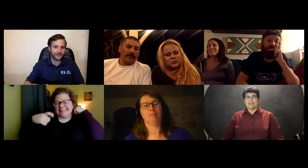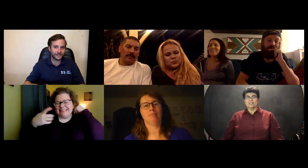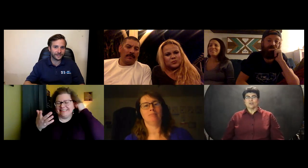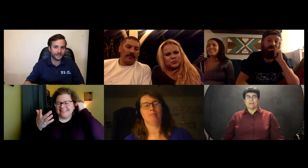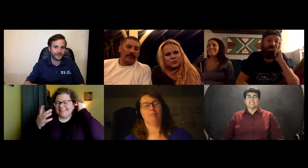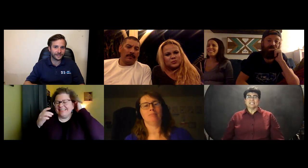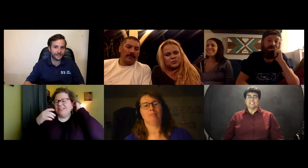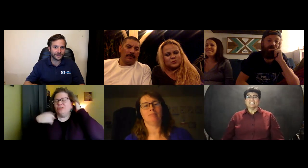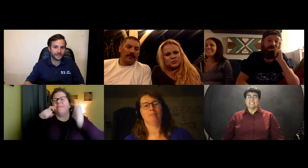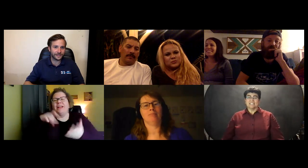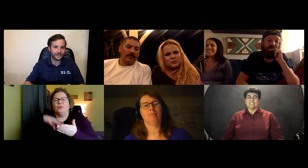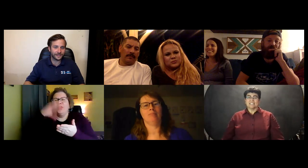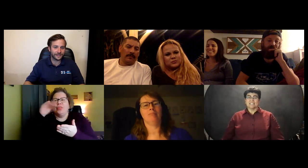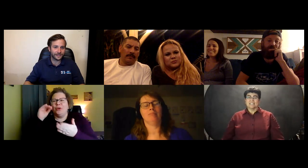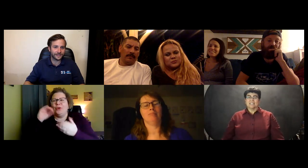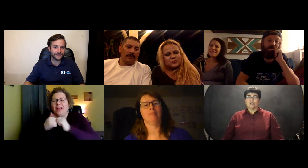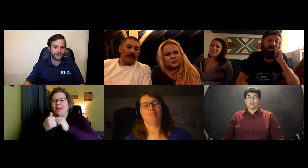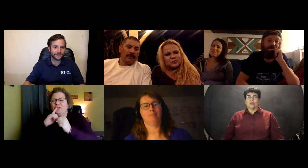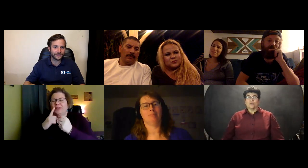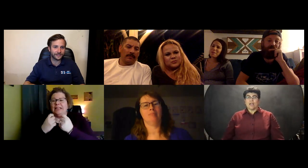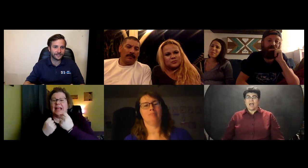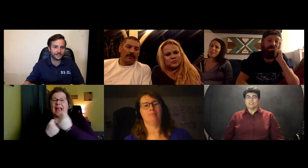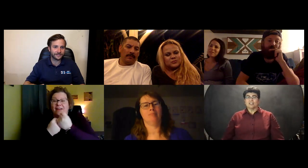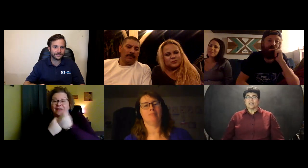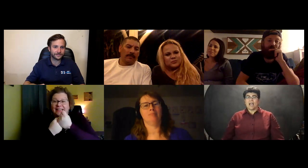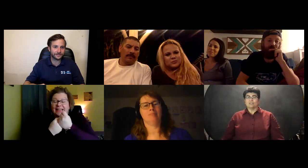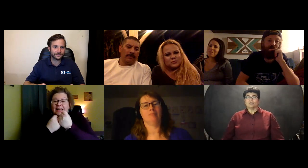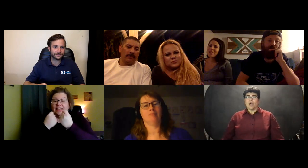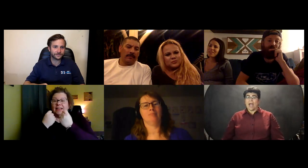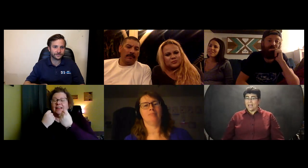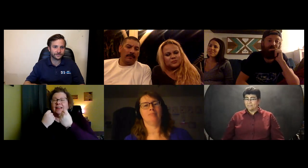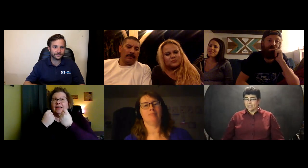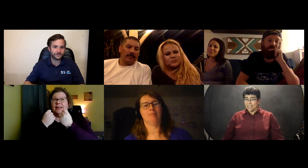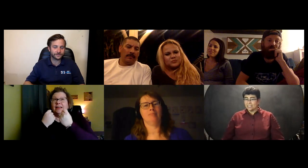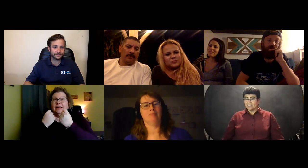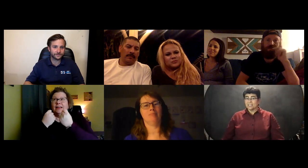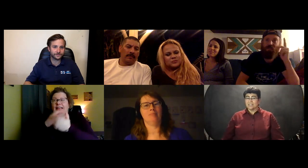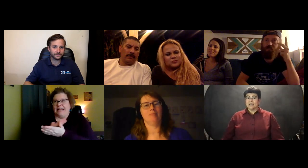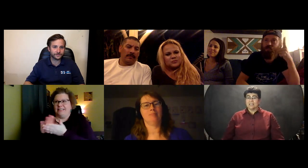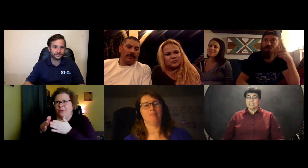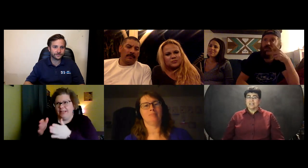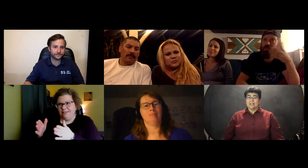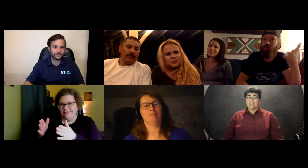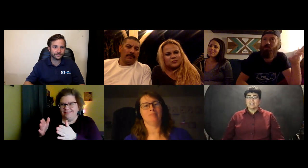ignore my son's needs you know you